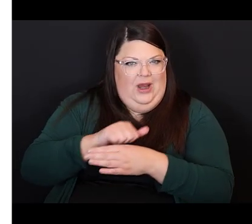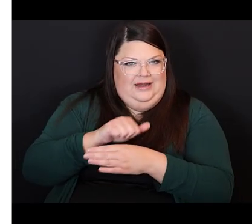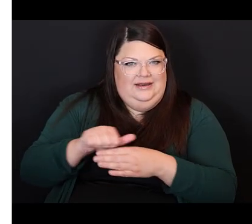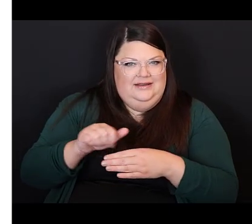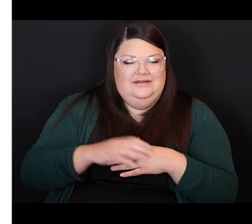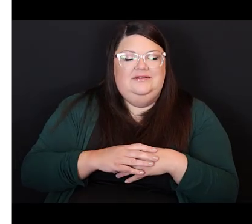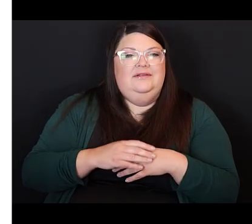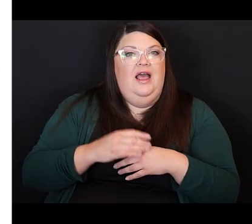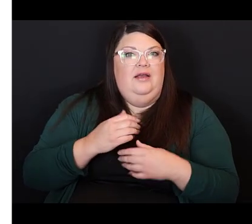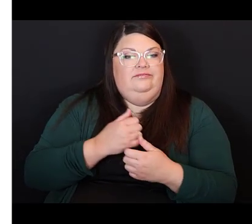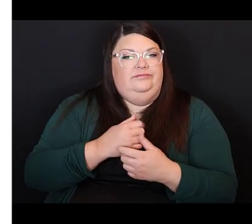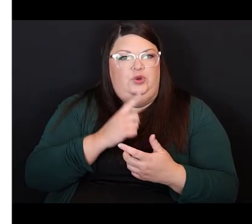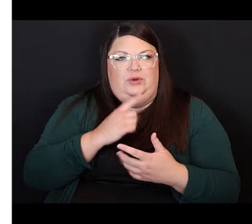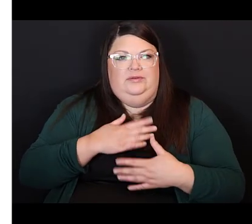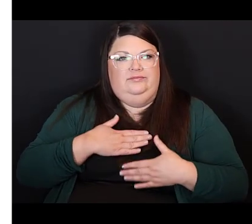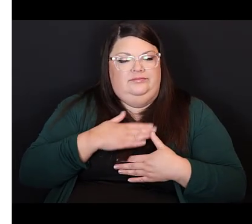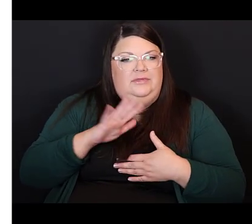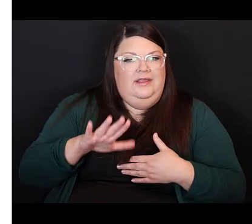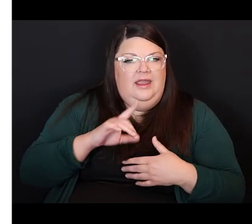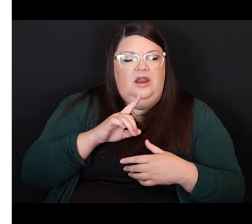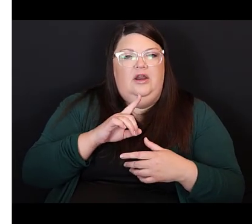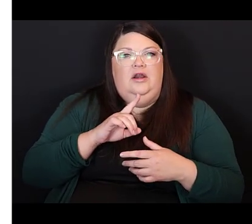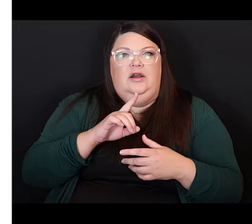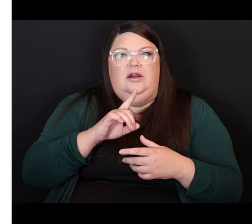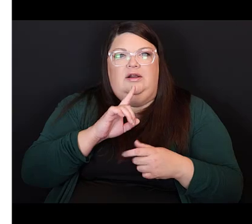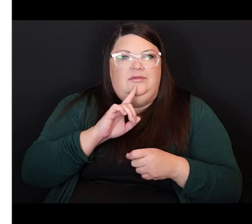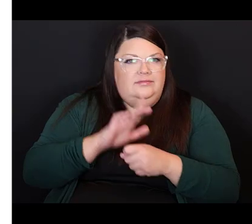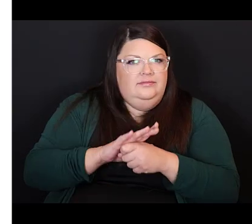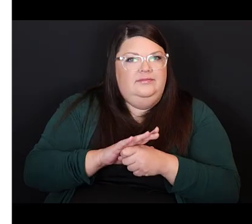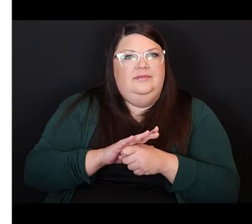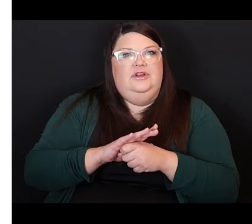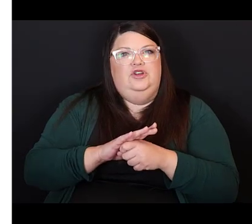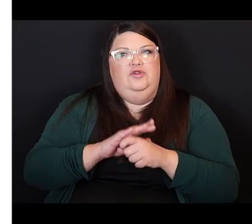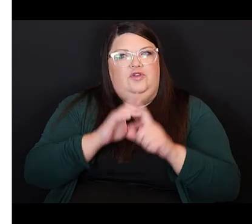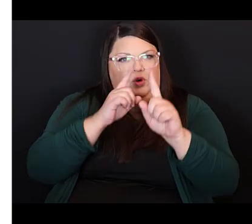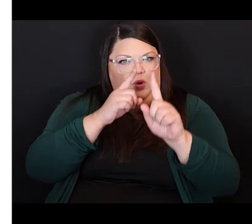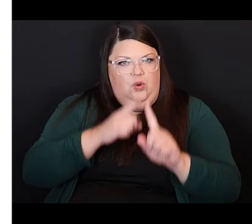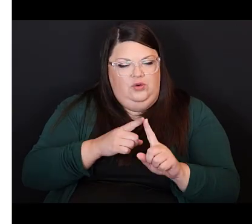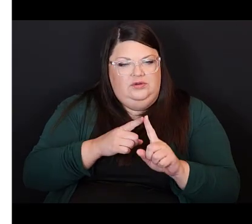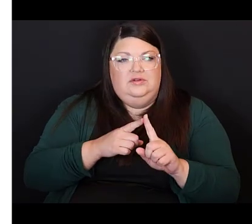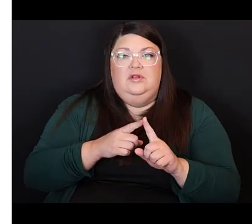with all types of disabilities and employment goals. Their grant proposal already had a strong